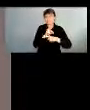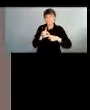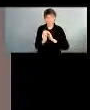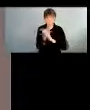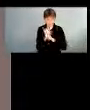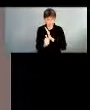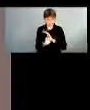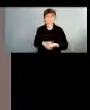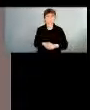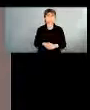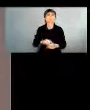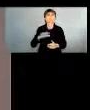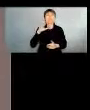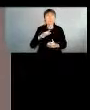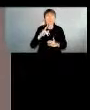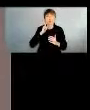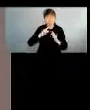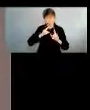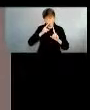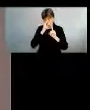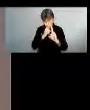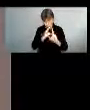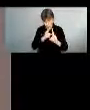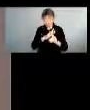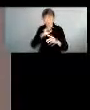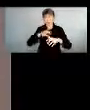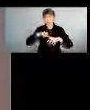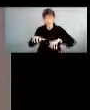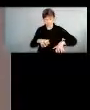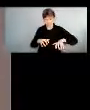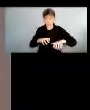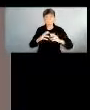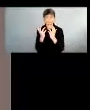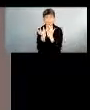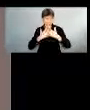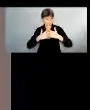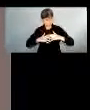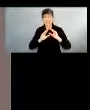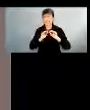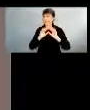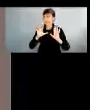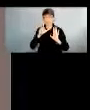are clearly described and align with their artistic practice.